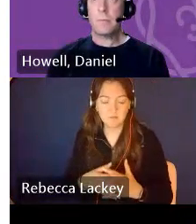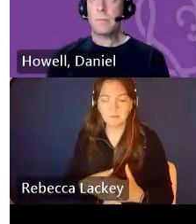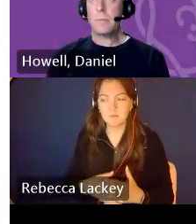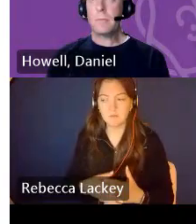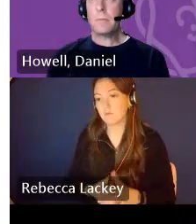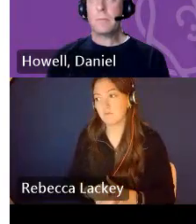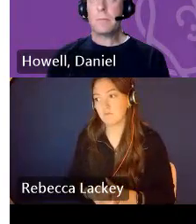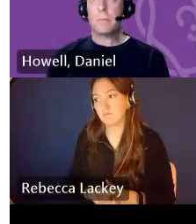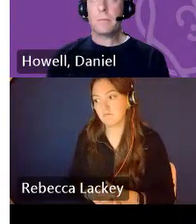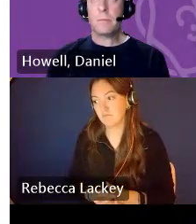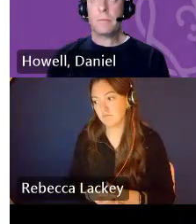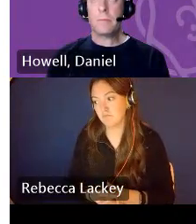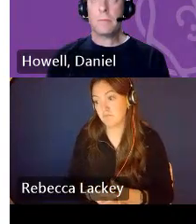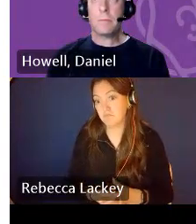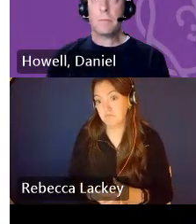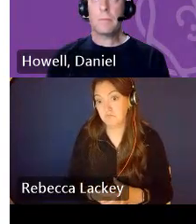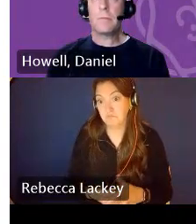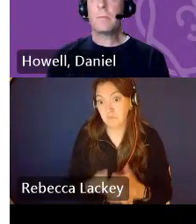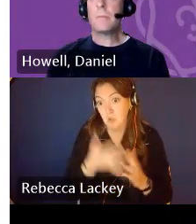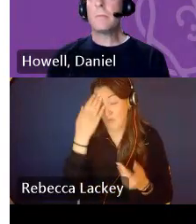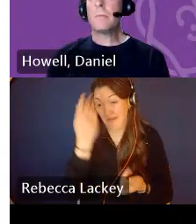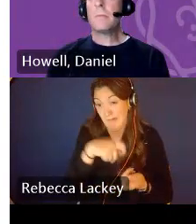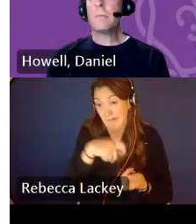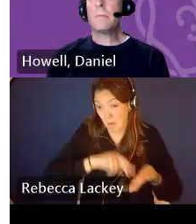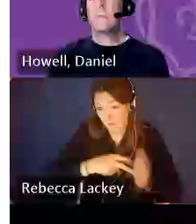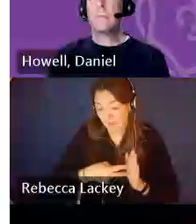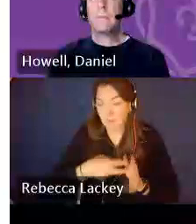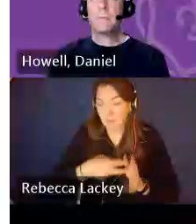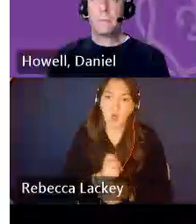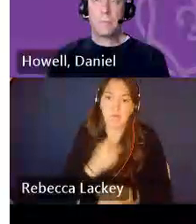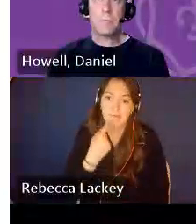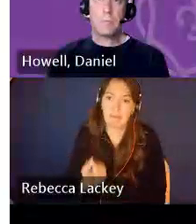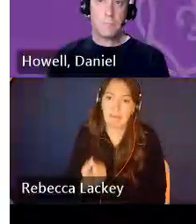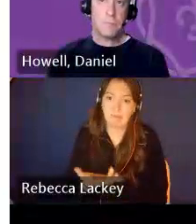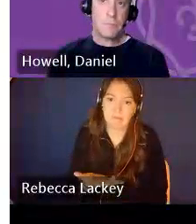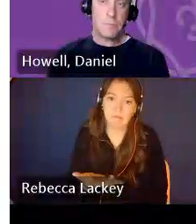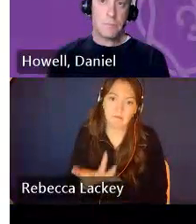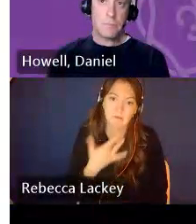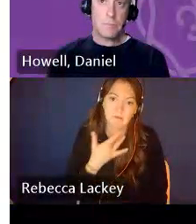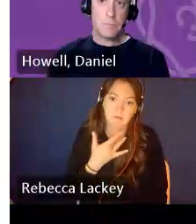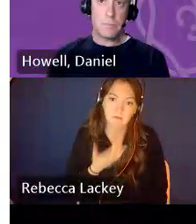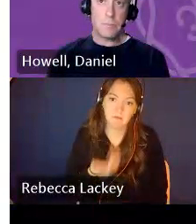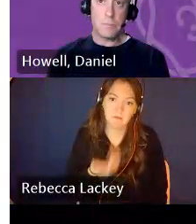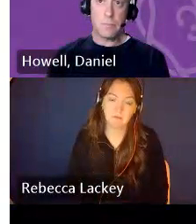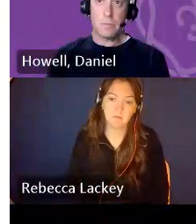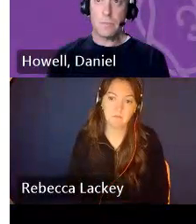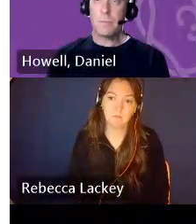But I mean that's I mean without knowing exactly what that is, it's kind of hard to say.